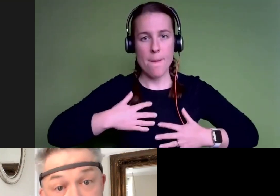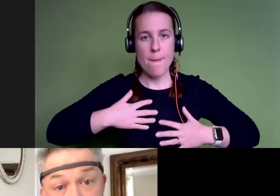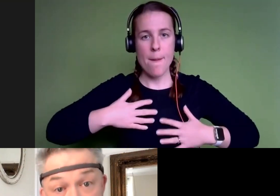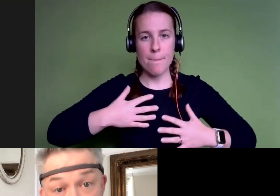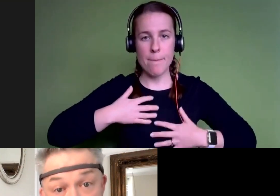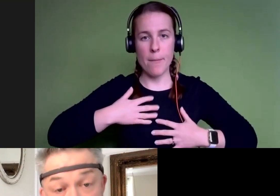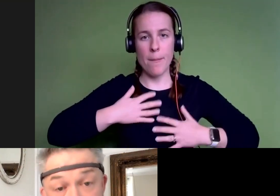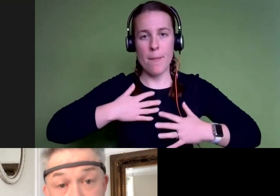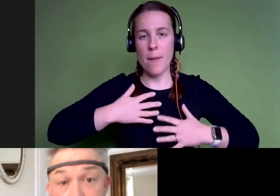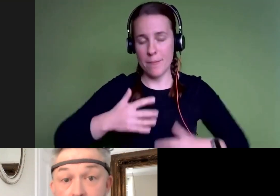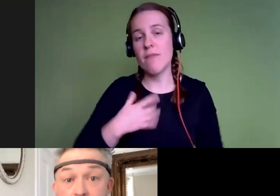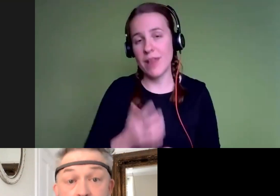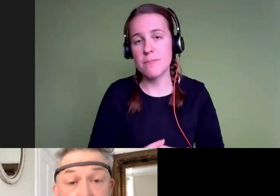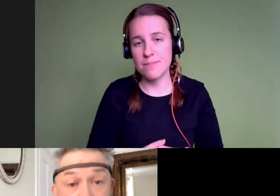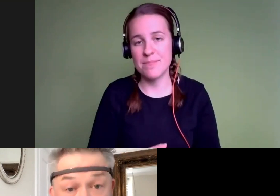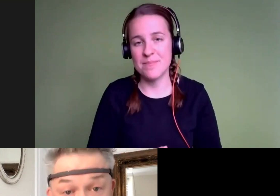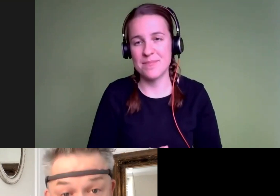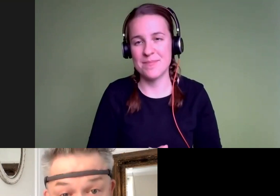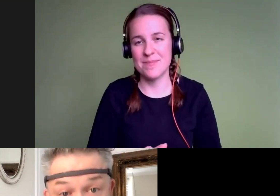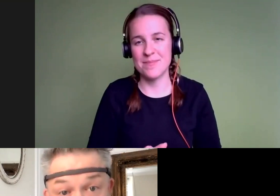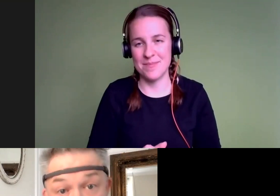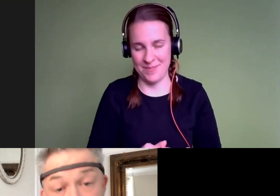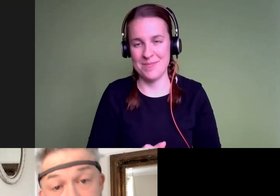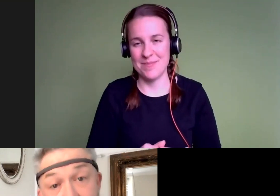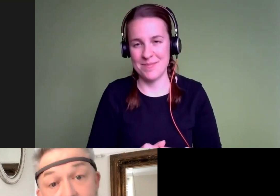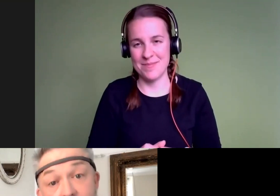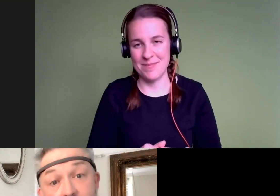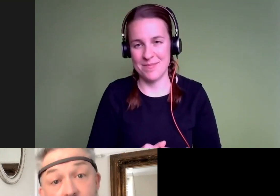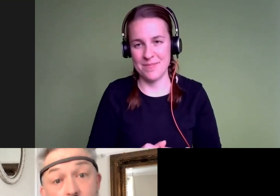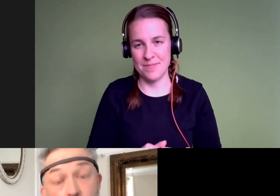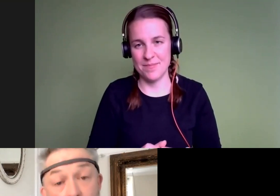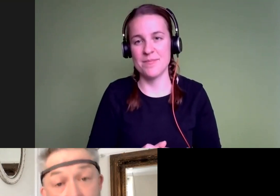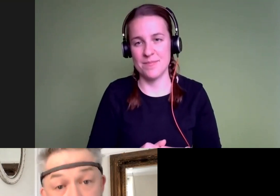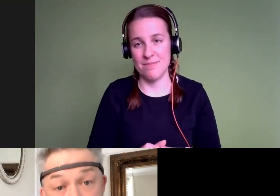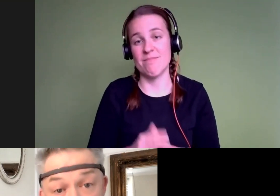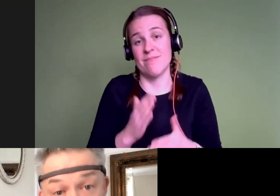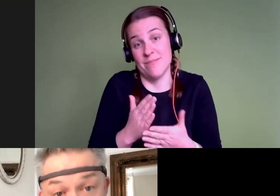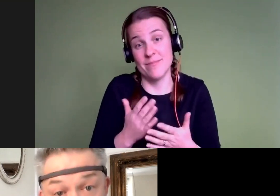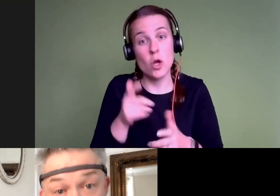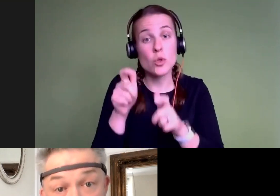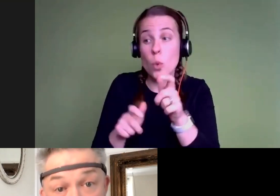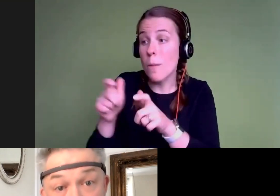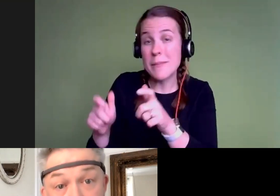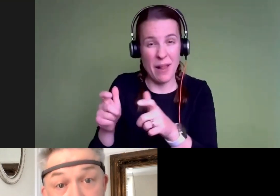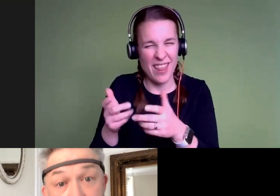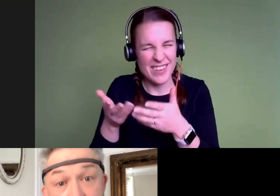the plant, and into the device, and when the plant makes a sound, you can also feel the vibrations that it